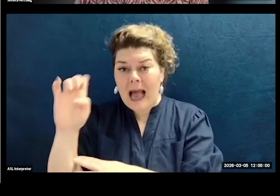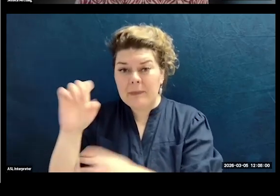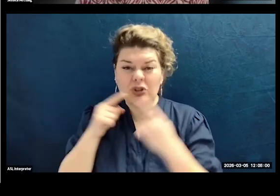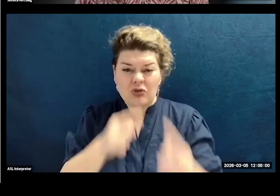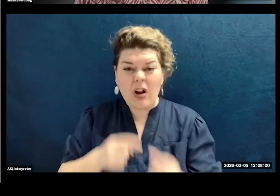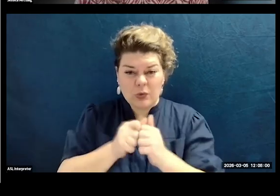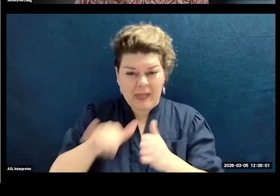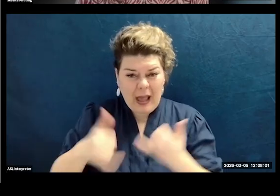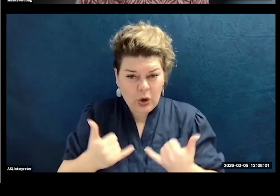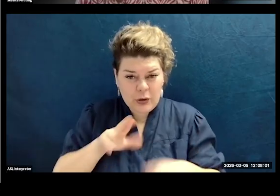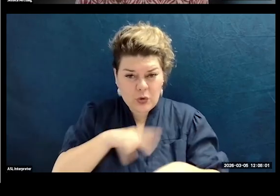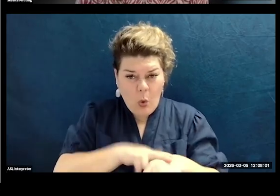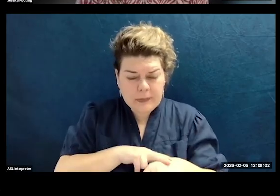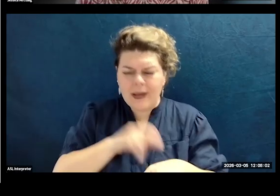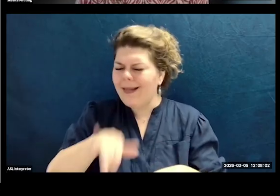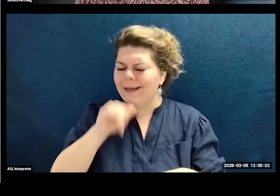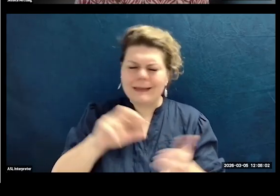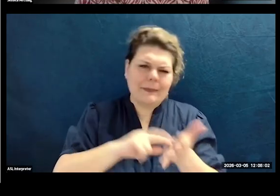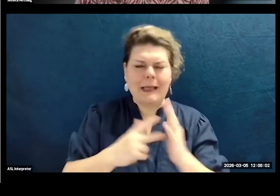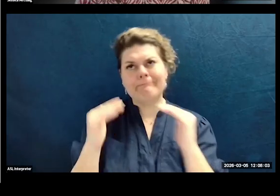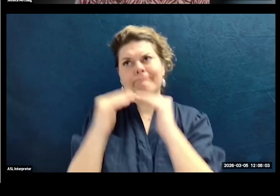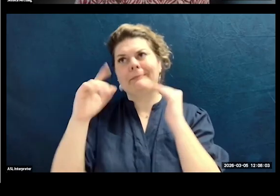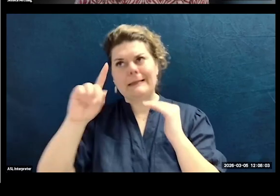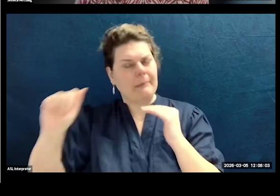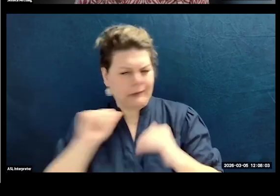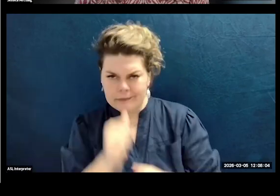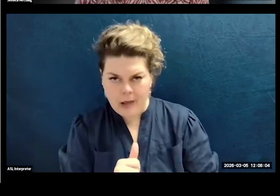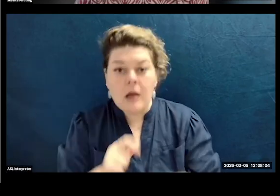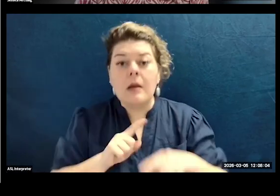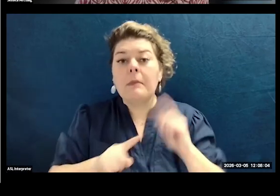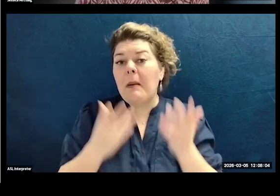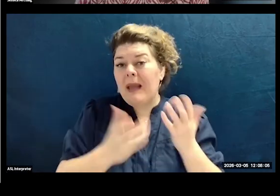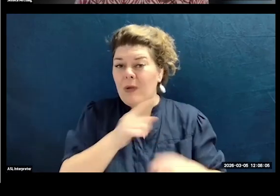does not automatically equate to a disability, but these individuals may encounter barriers